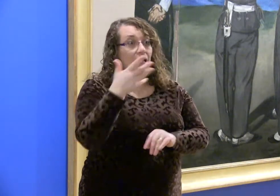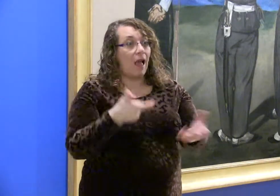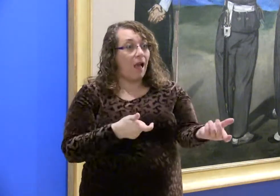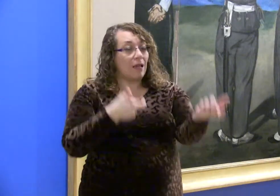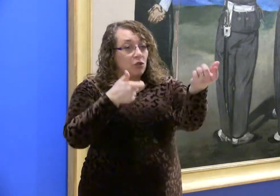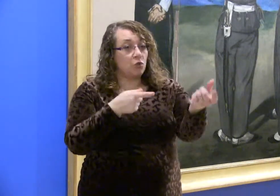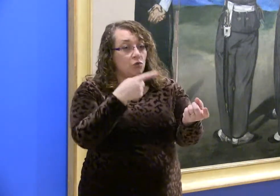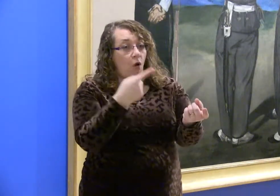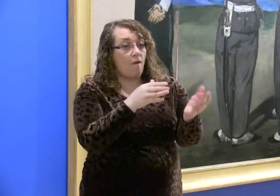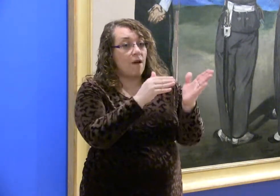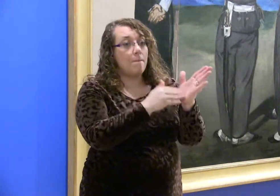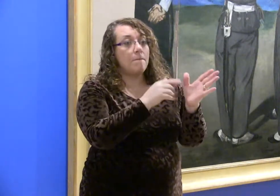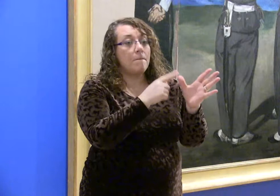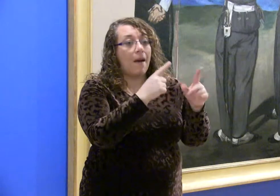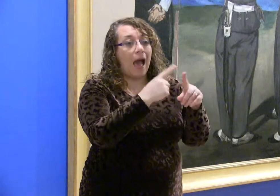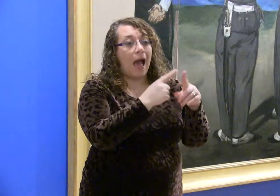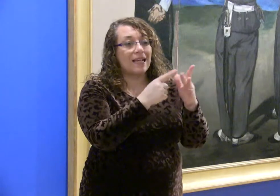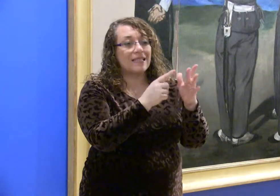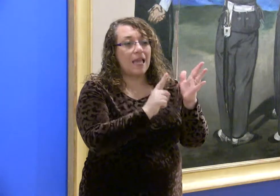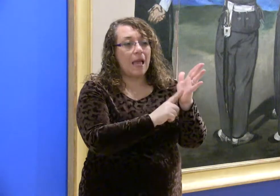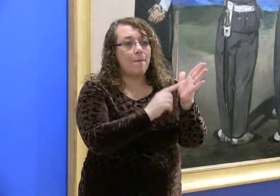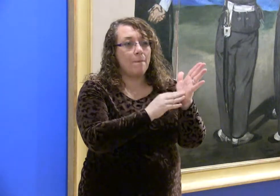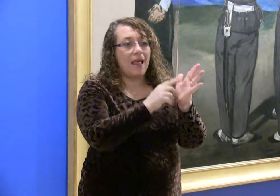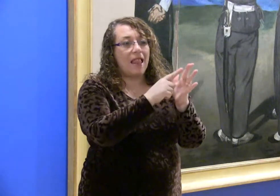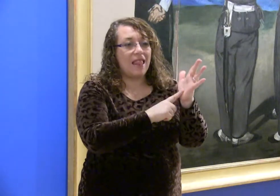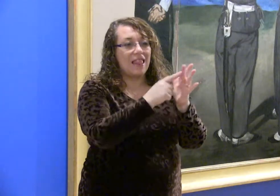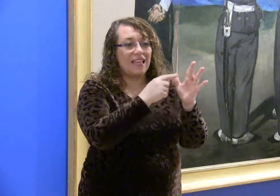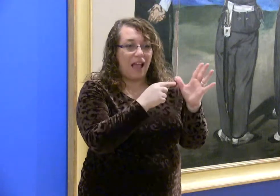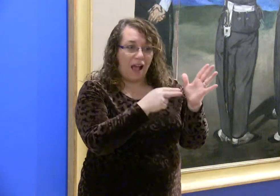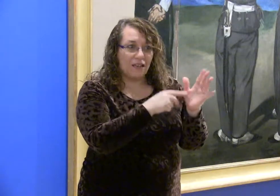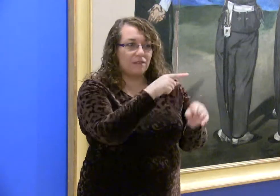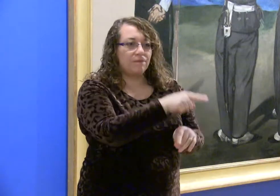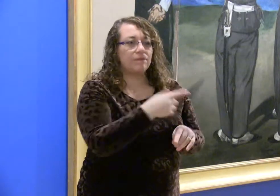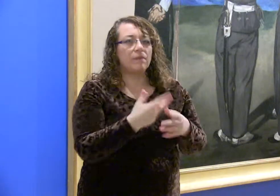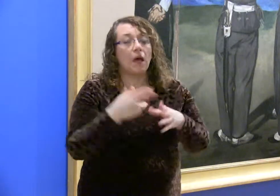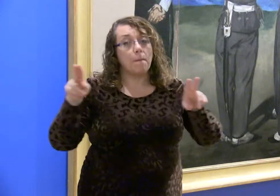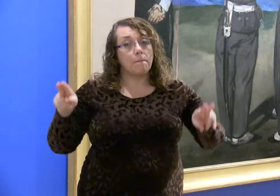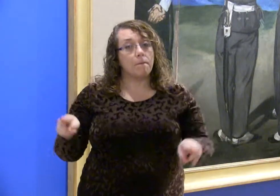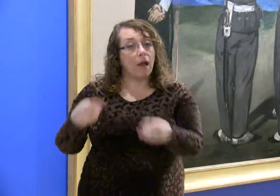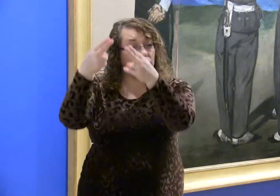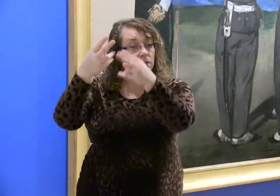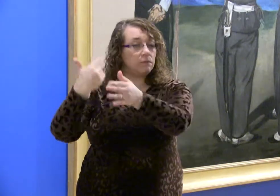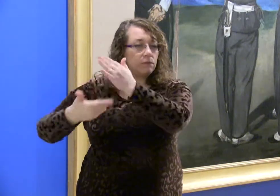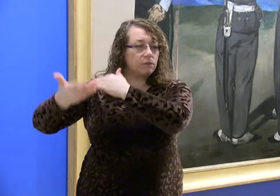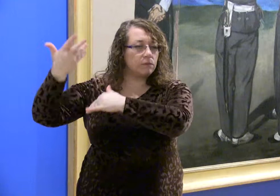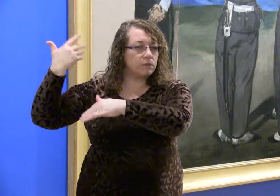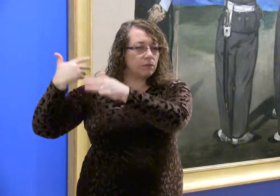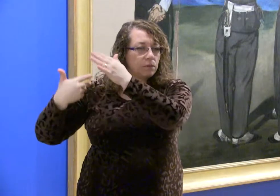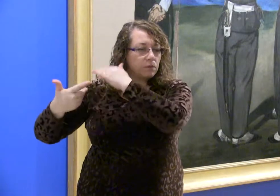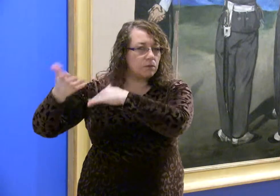News about the execution of Emperor Maximilian was just starting to come in to Paris